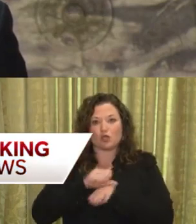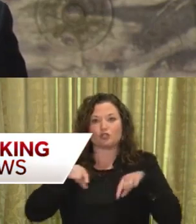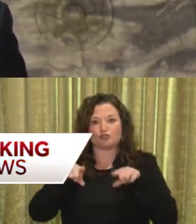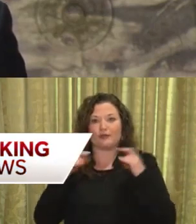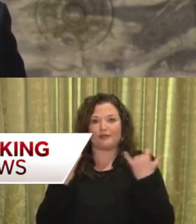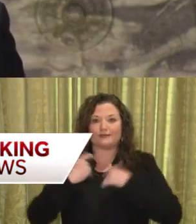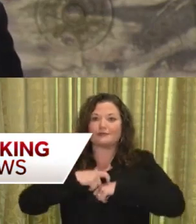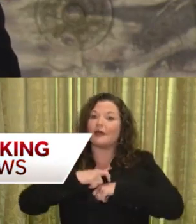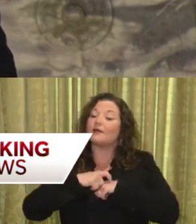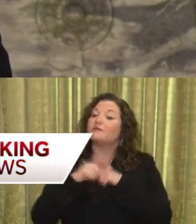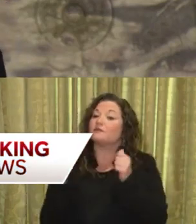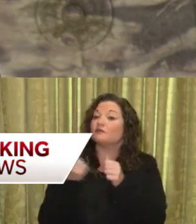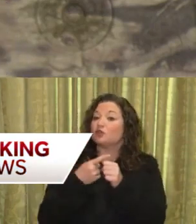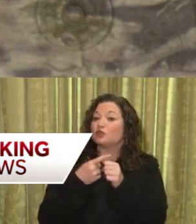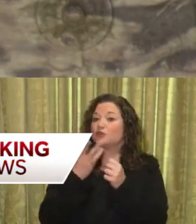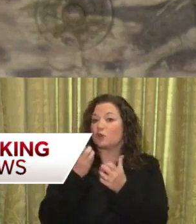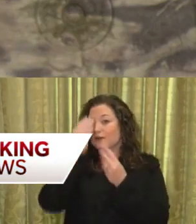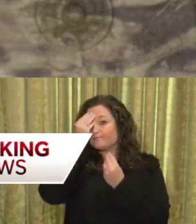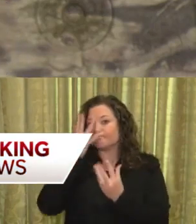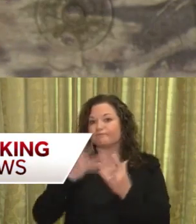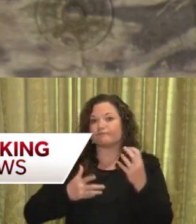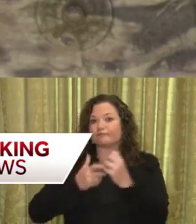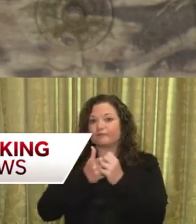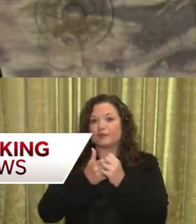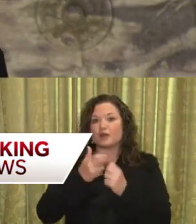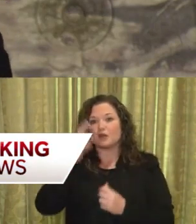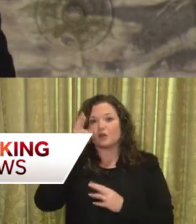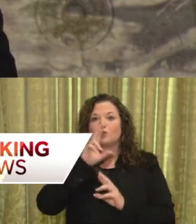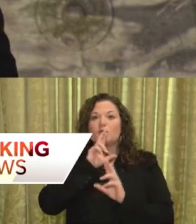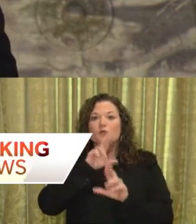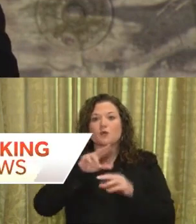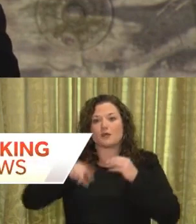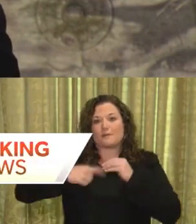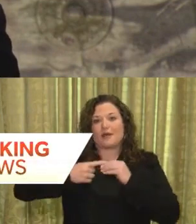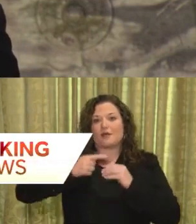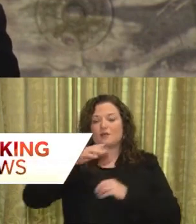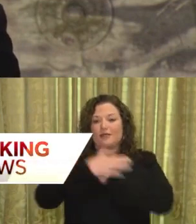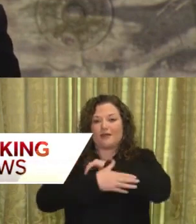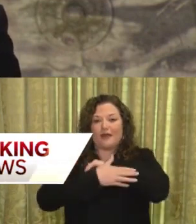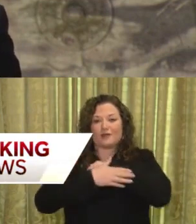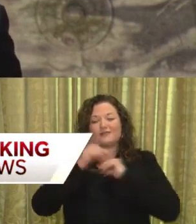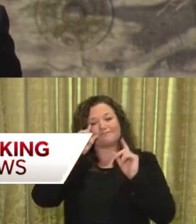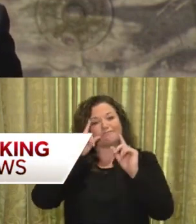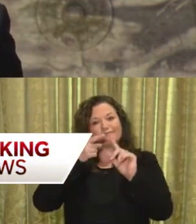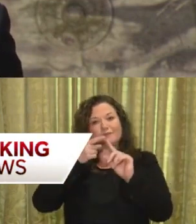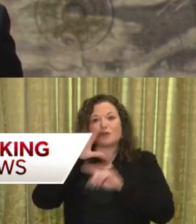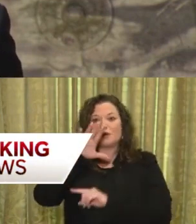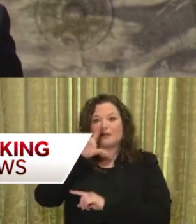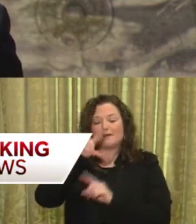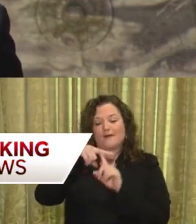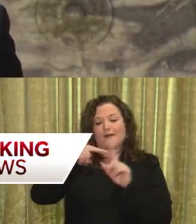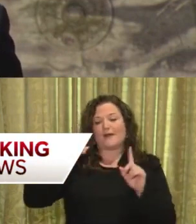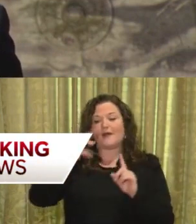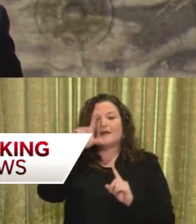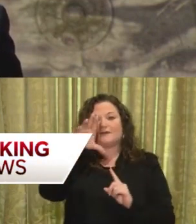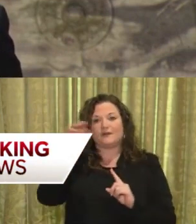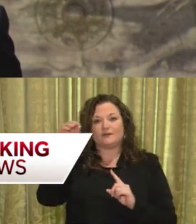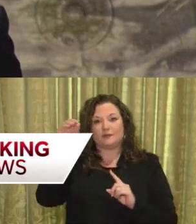WORK DURING THIS TEIM FIRST. LET’S GO TO A QUICK REPORT ON THE COUNTIES AS YOU KNOW, IET S